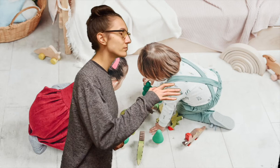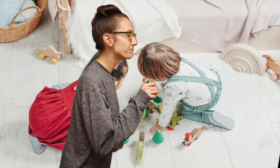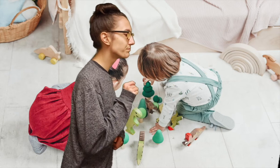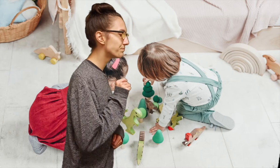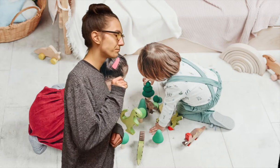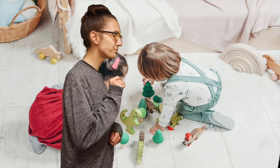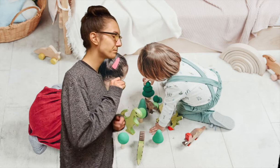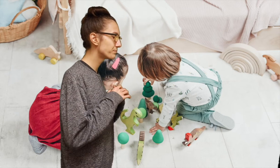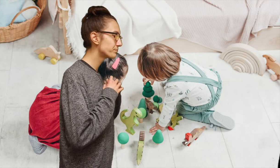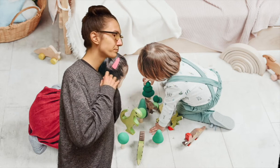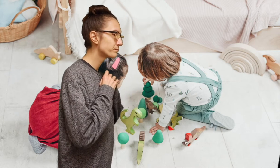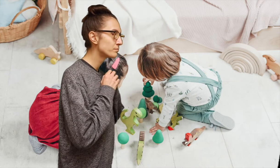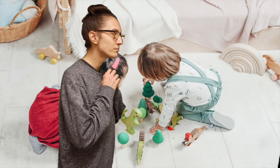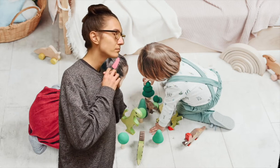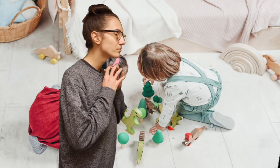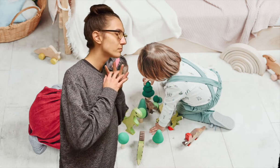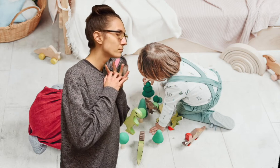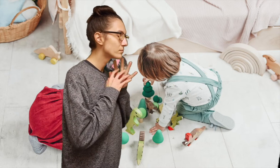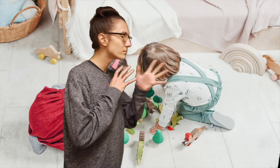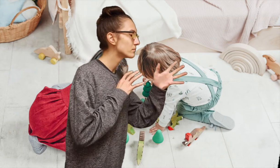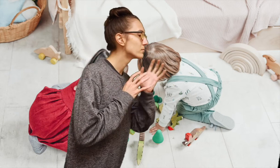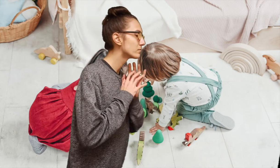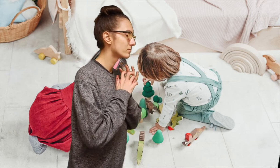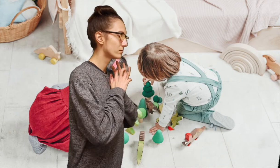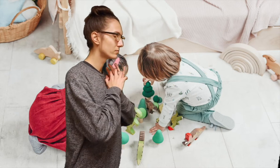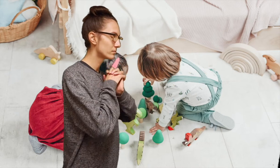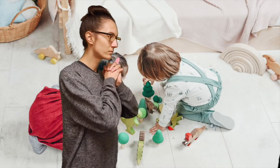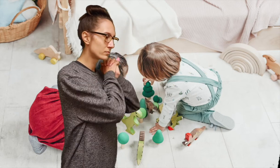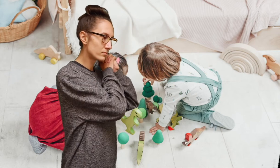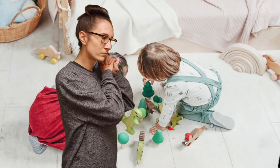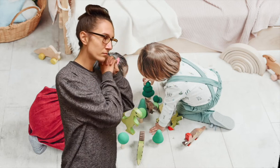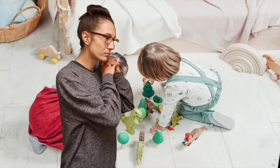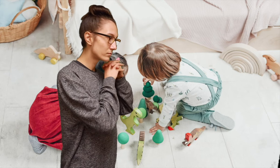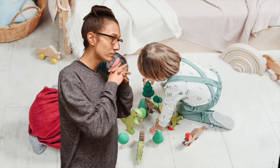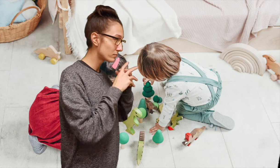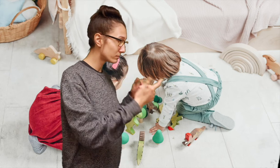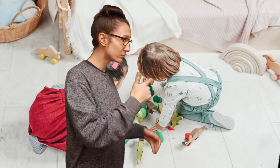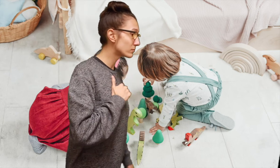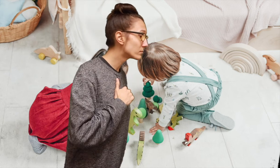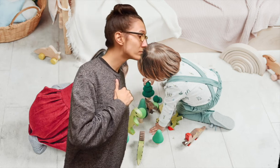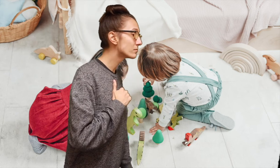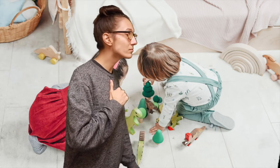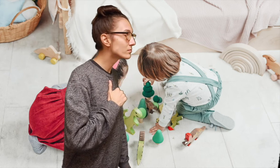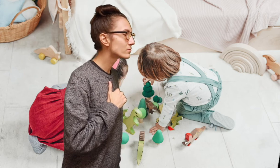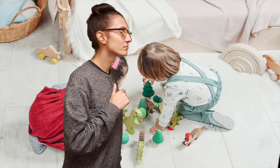Excuse me? Is it my turn?